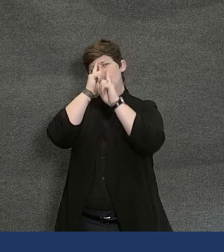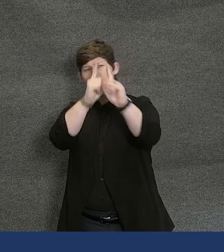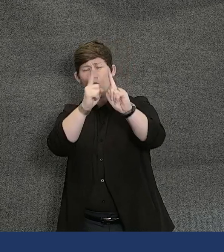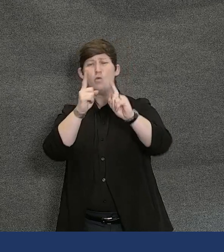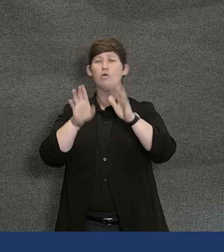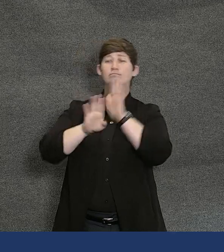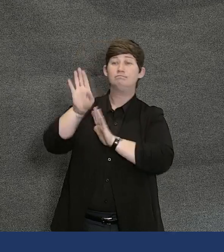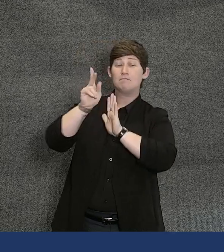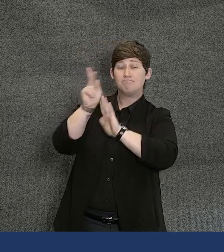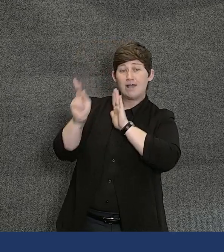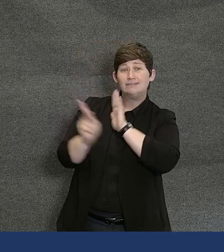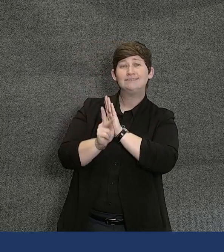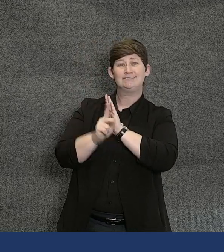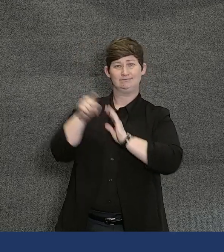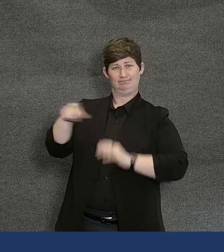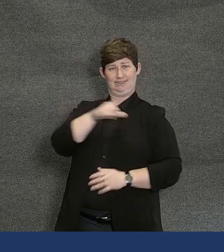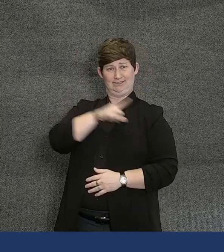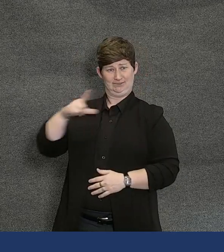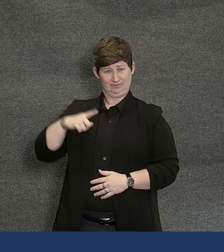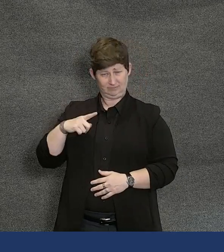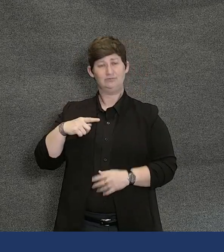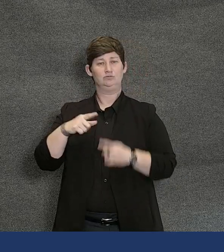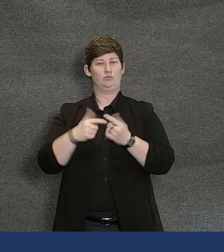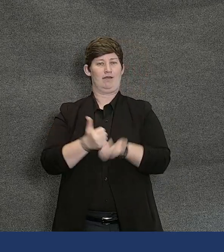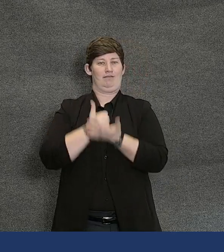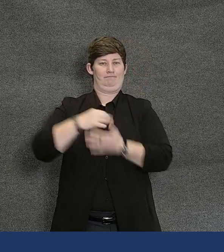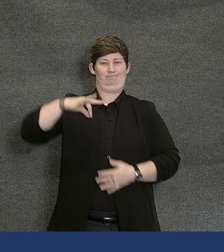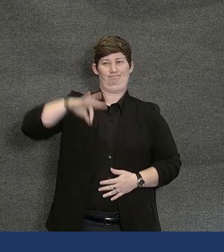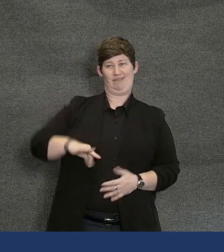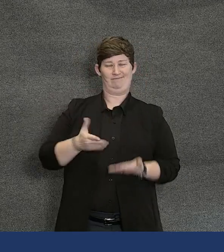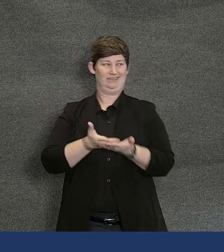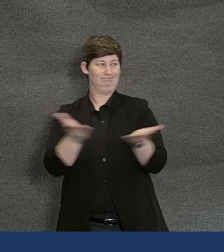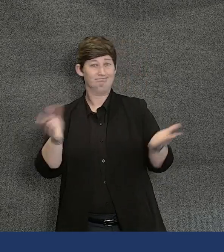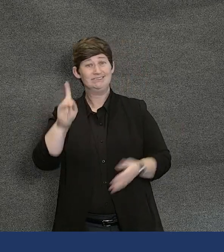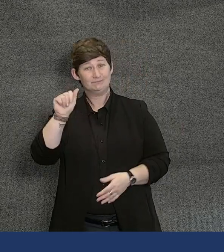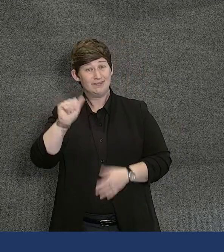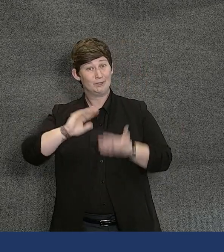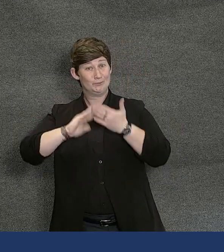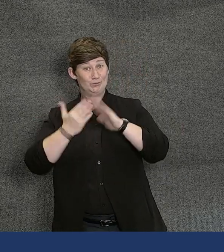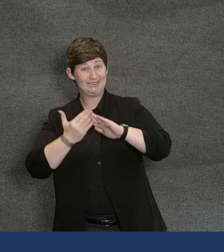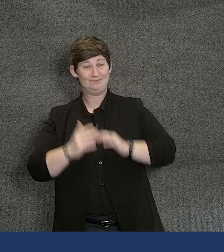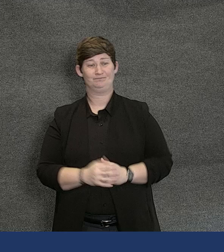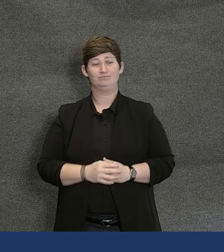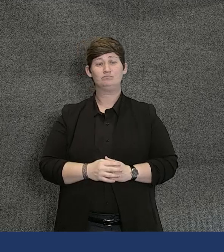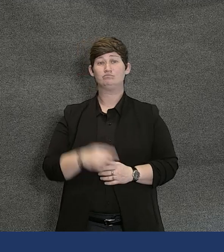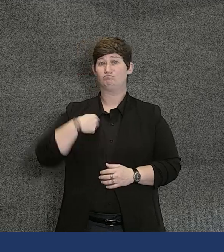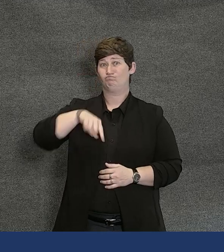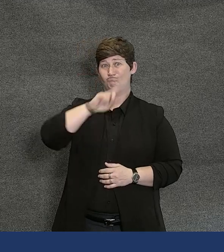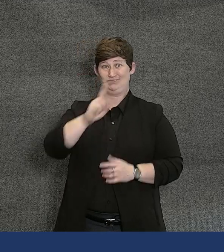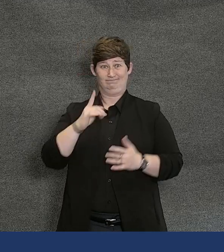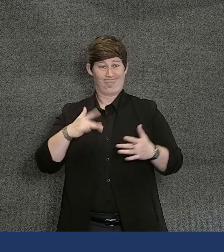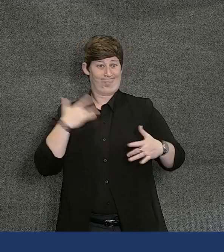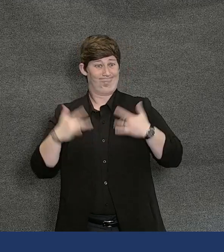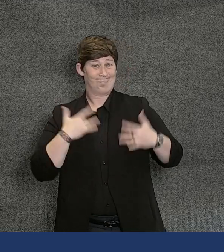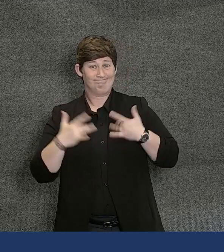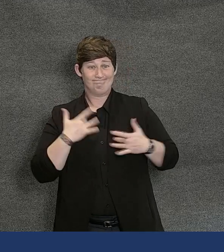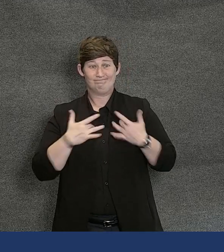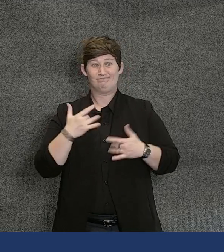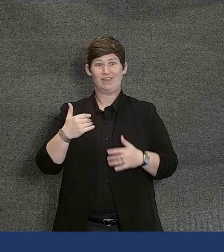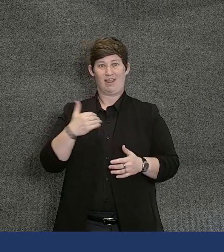that will benefit the lives of the disability community. We are excited to present a robust yet evolving program